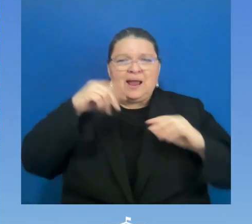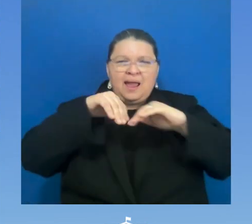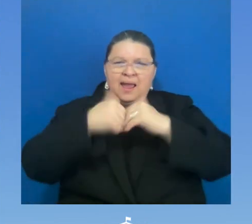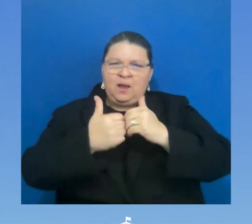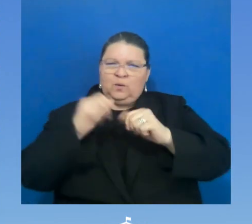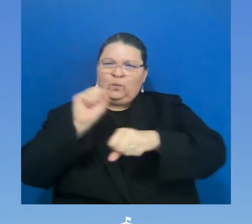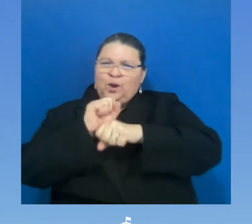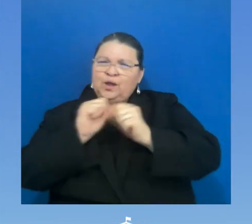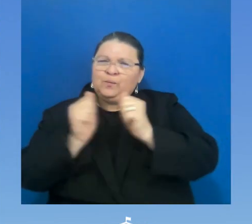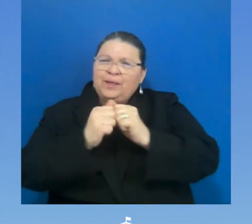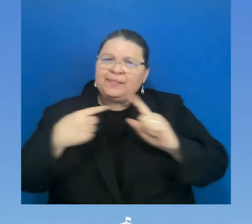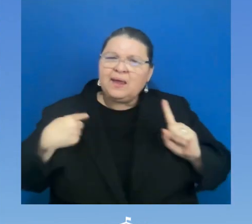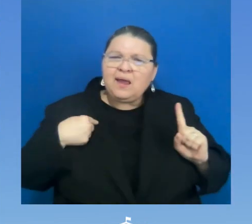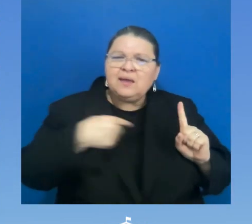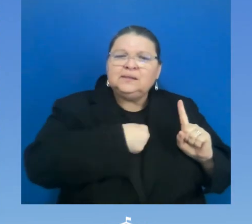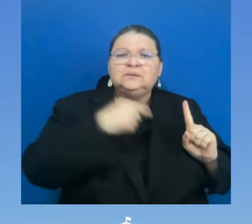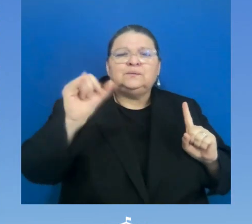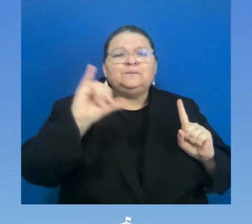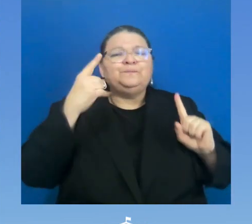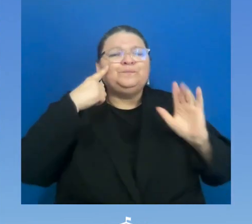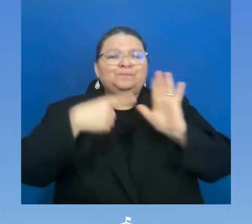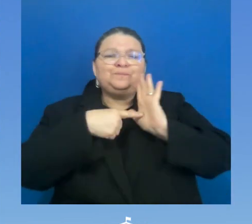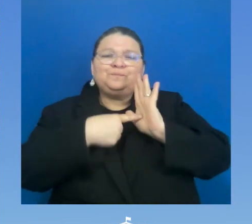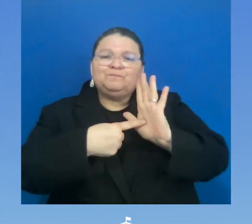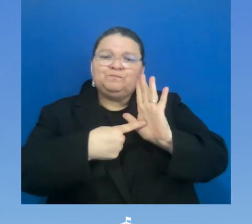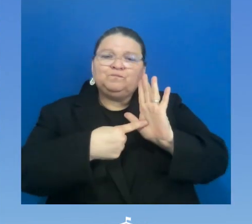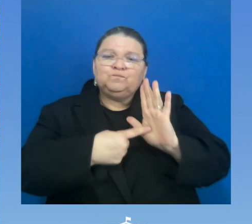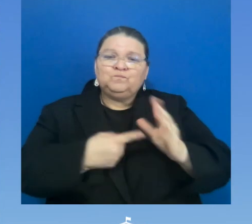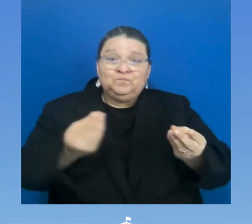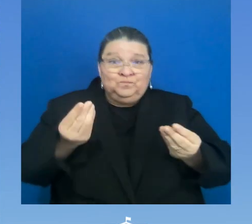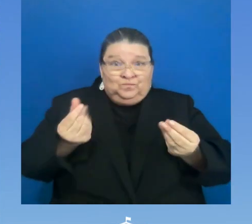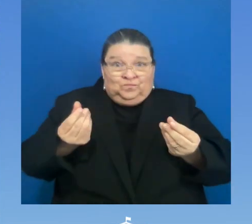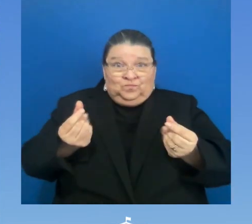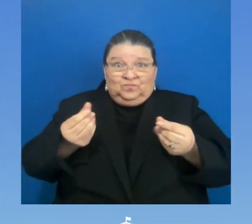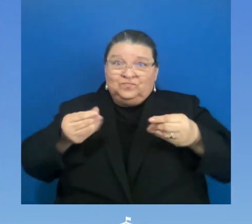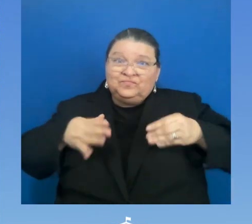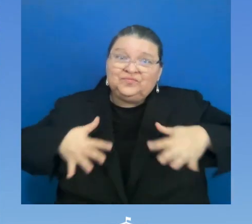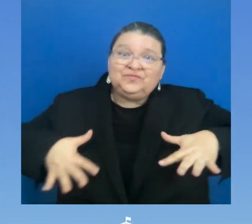travel standards, promotion and investment in the game.